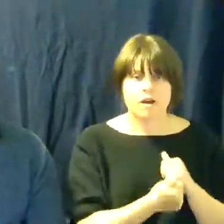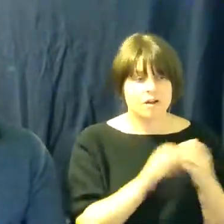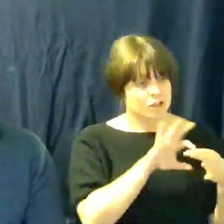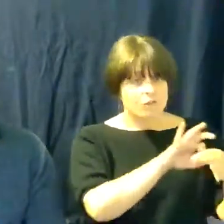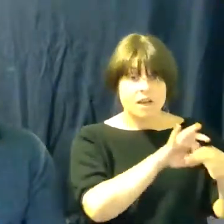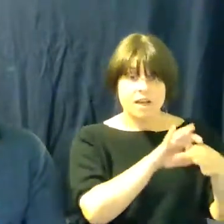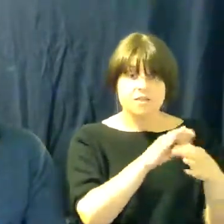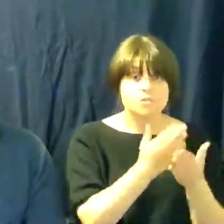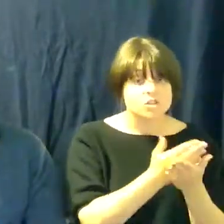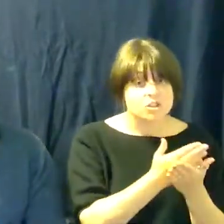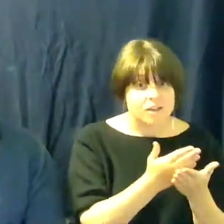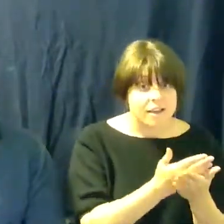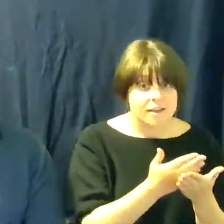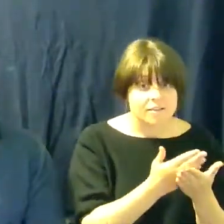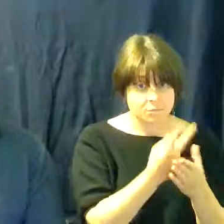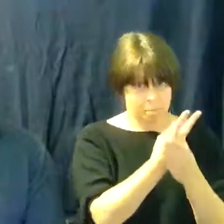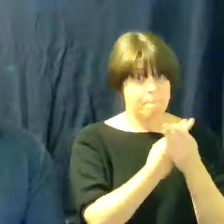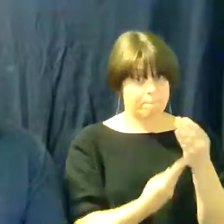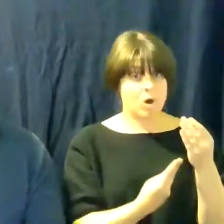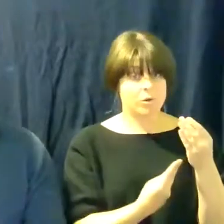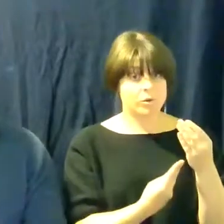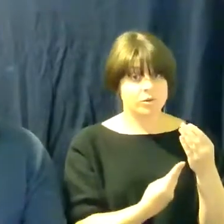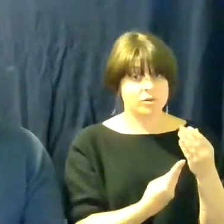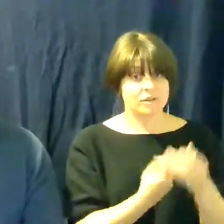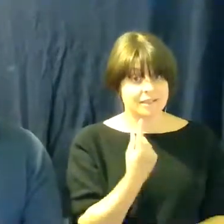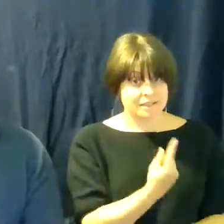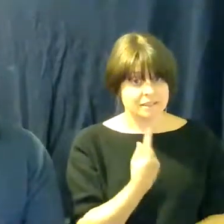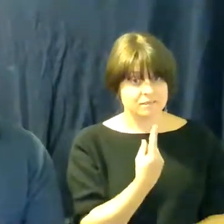a shared area of interest.